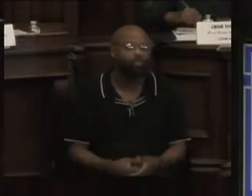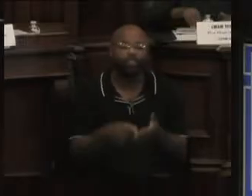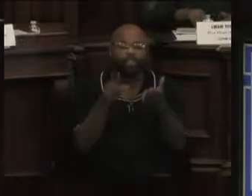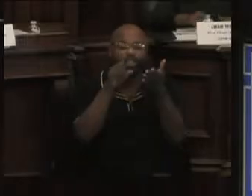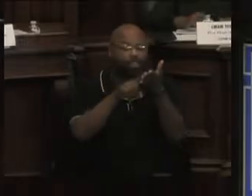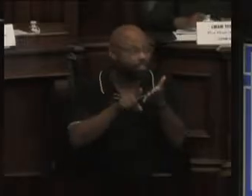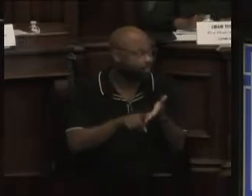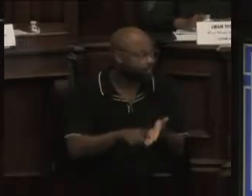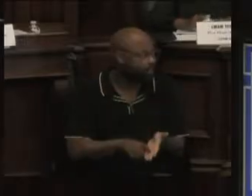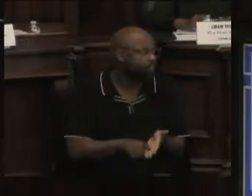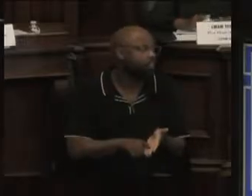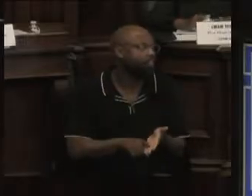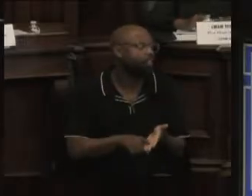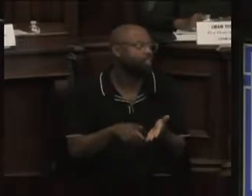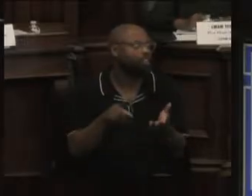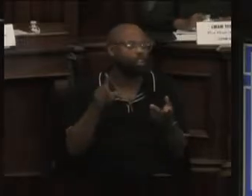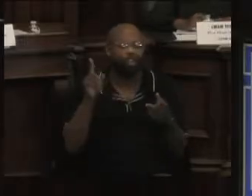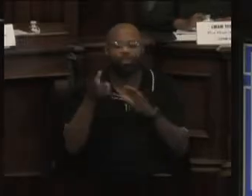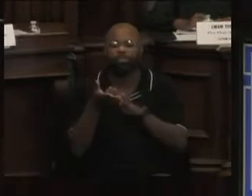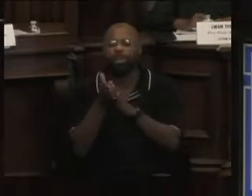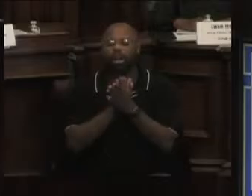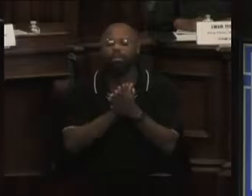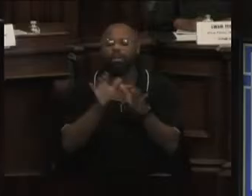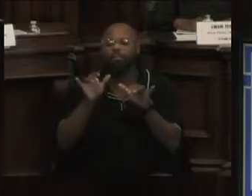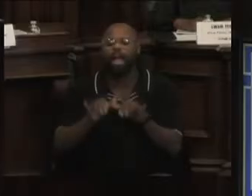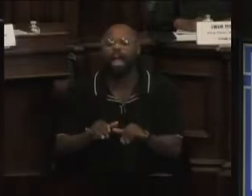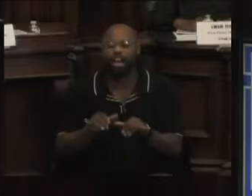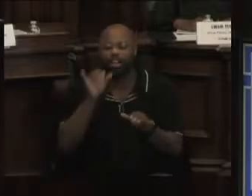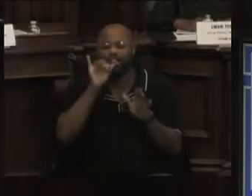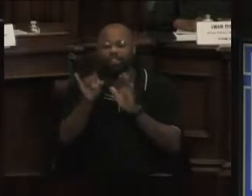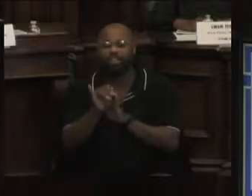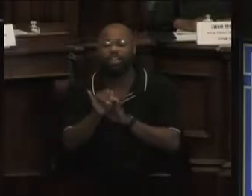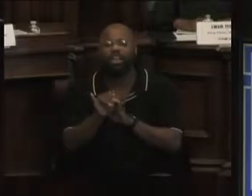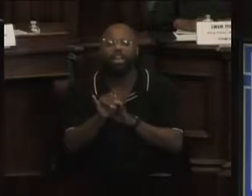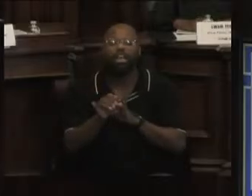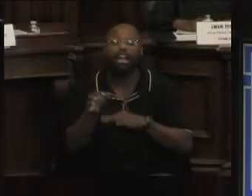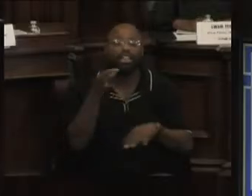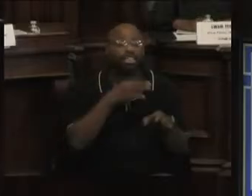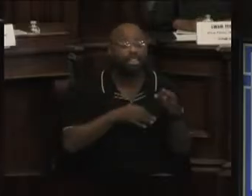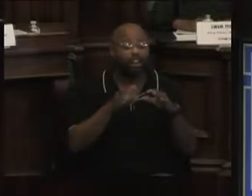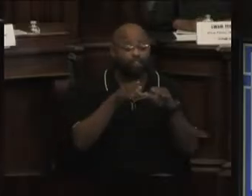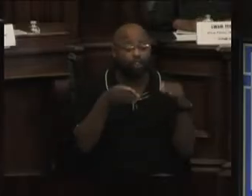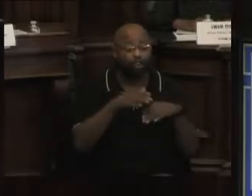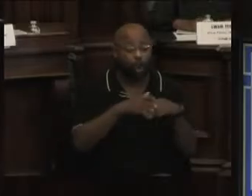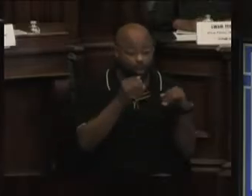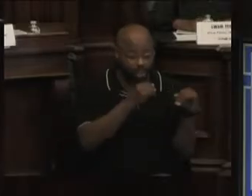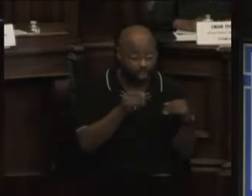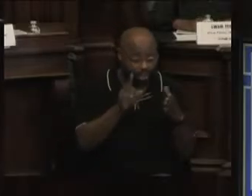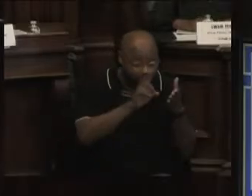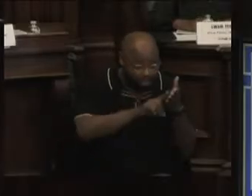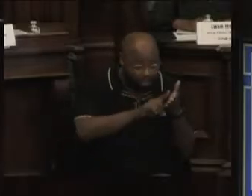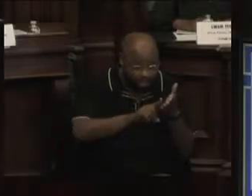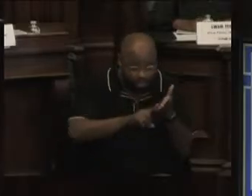shifts that are taking place. So investigations to pattern